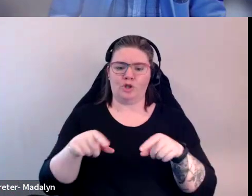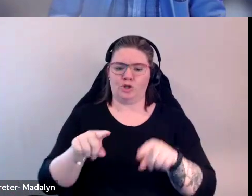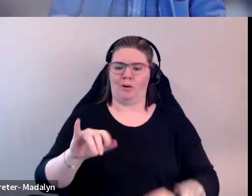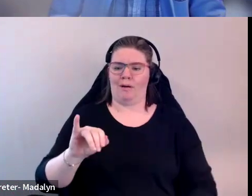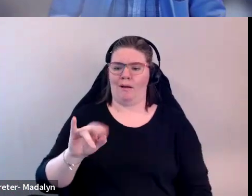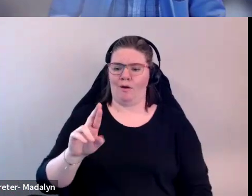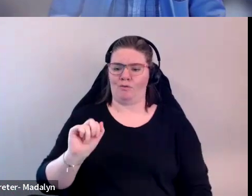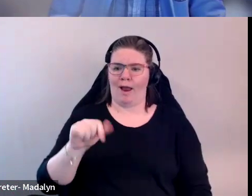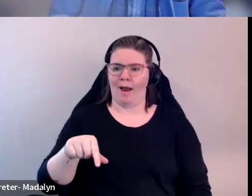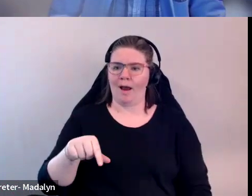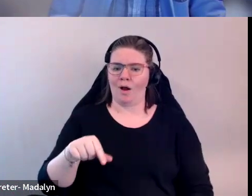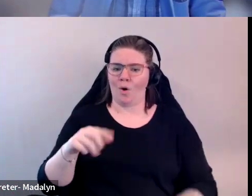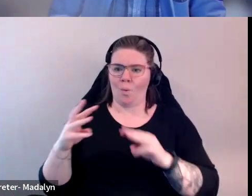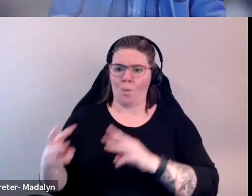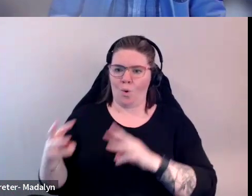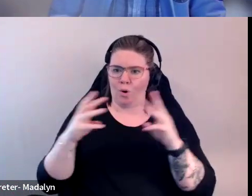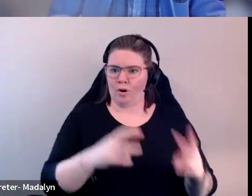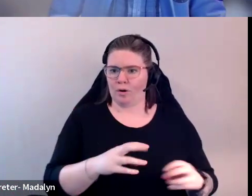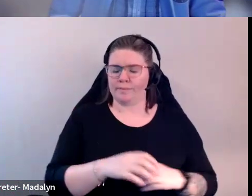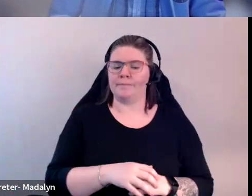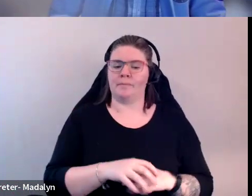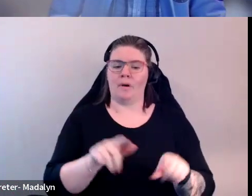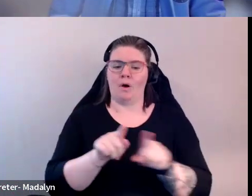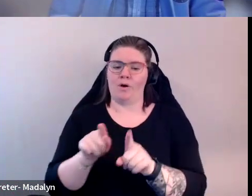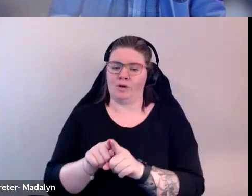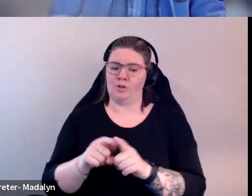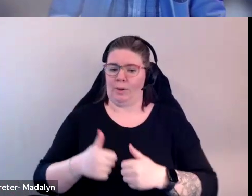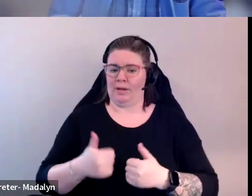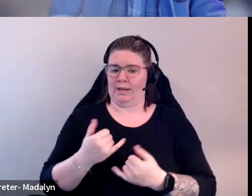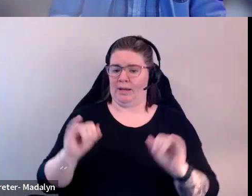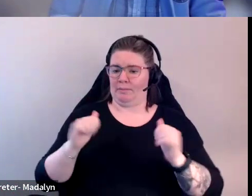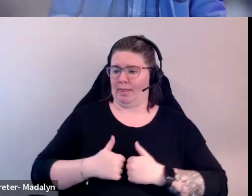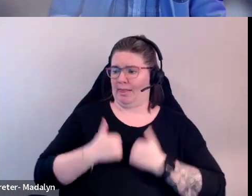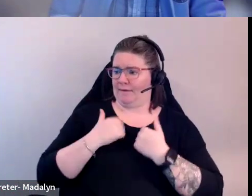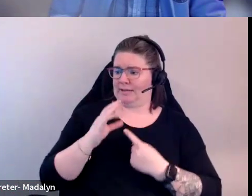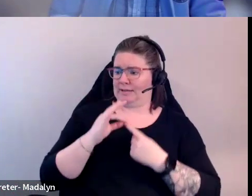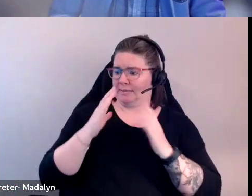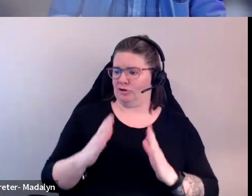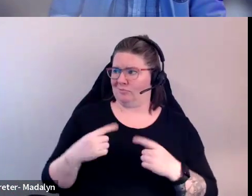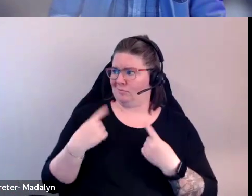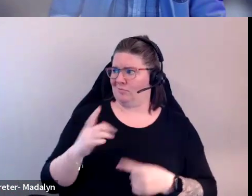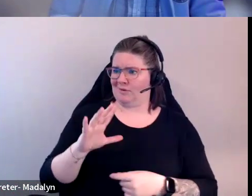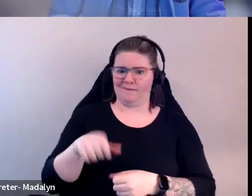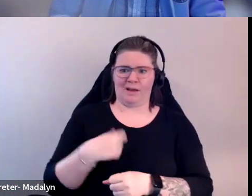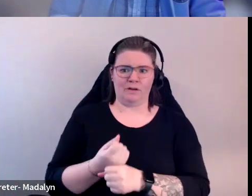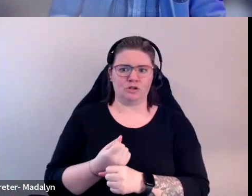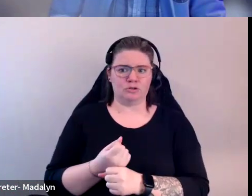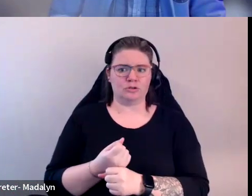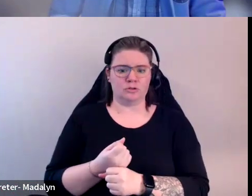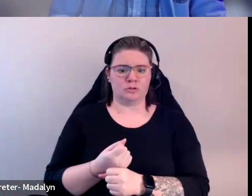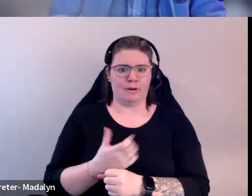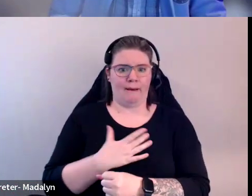Don Posh: and I got I've been a independent living specialist for about 5 years, and I I love the way that advocacy